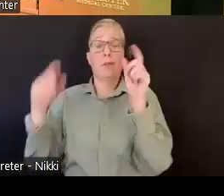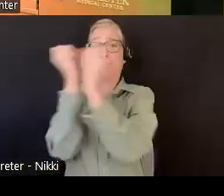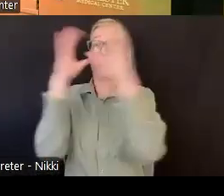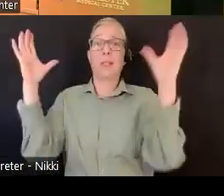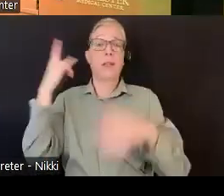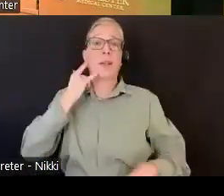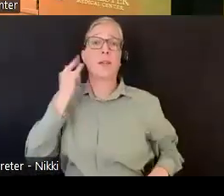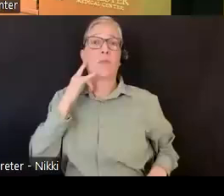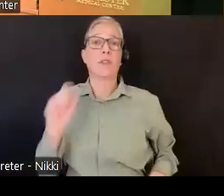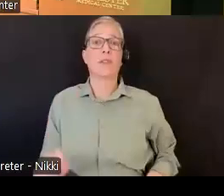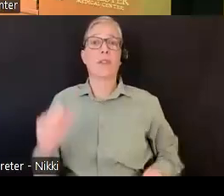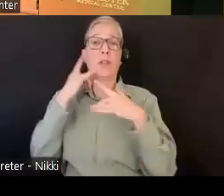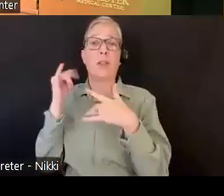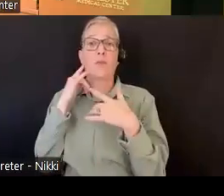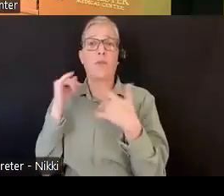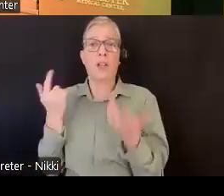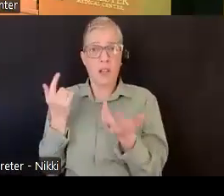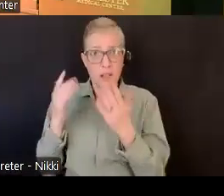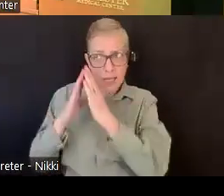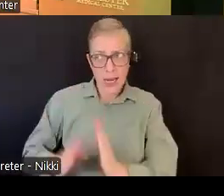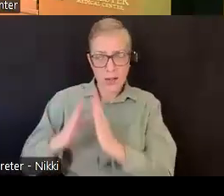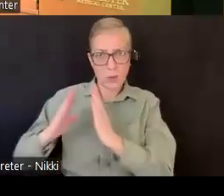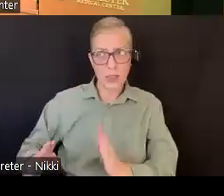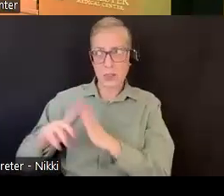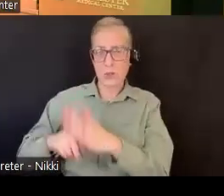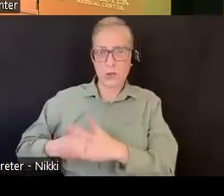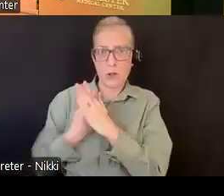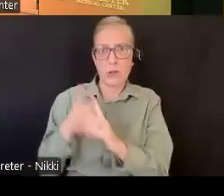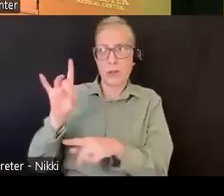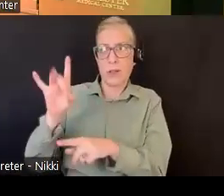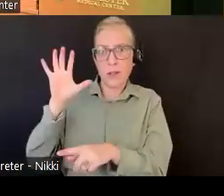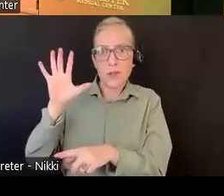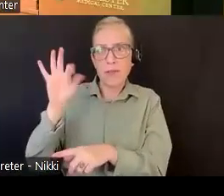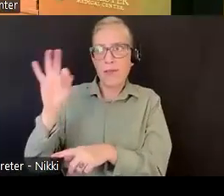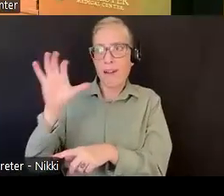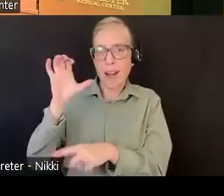at 8 900. That's the cheapest housing you're going to find. I joke with my friends in uh California.